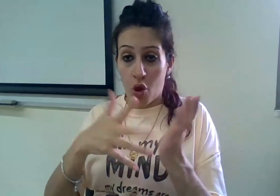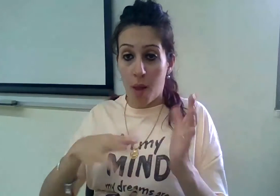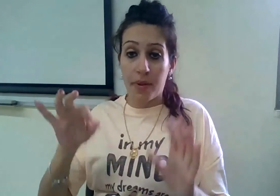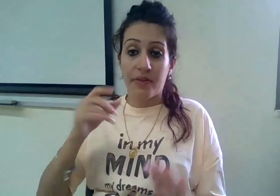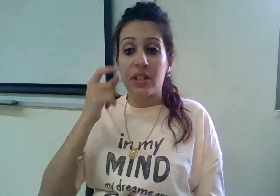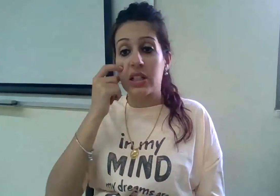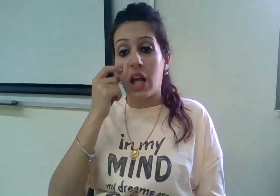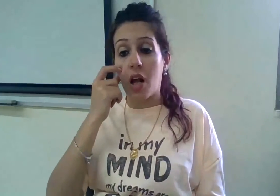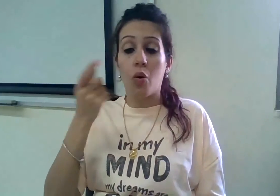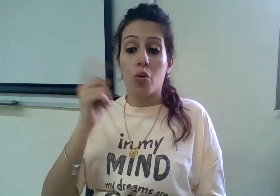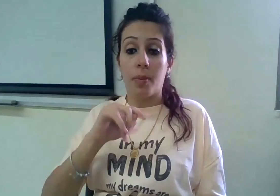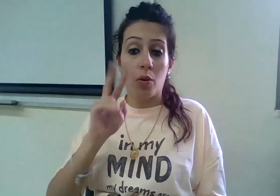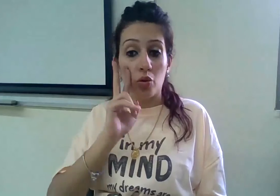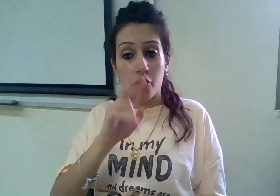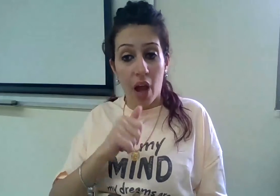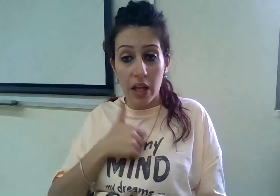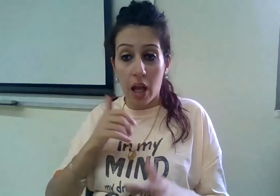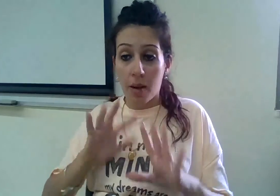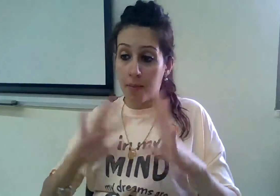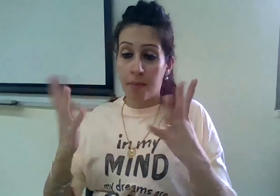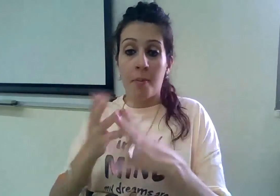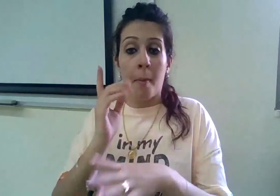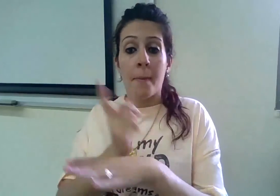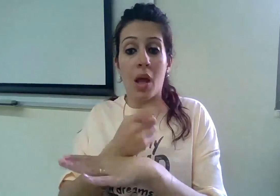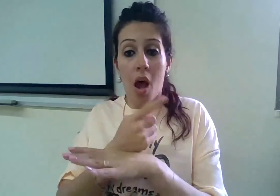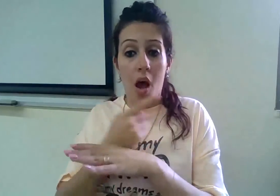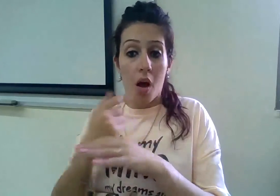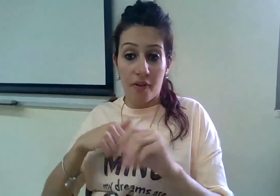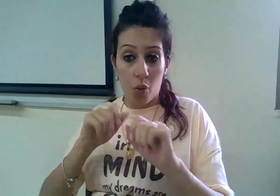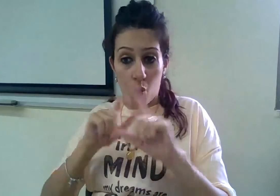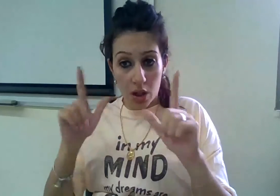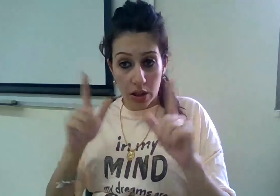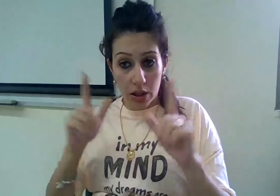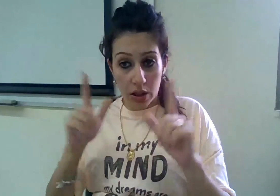and even the discussion. So I think that this crises actually